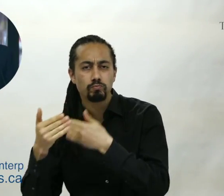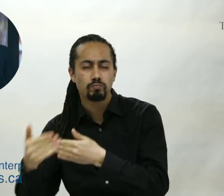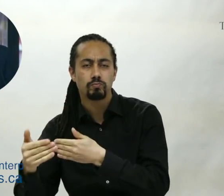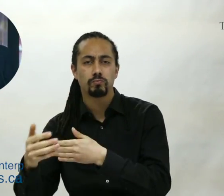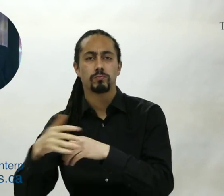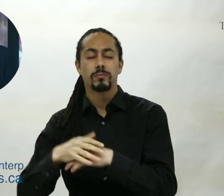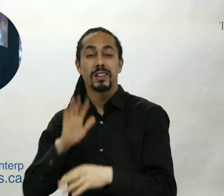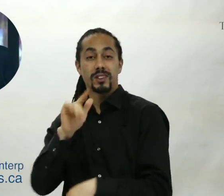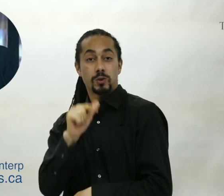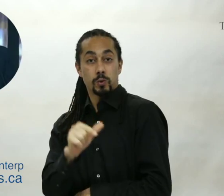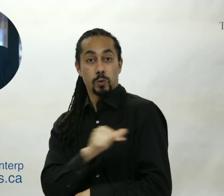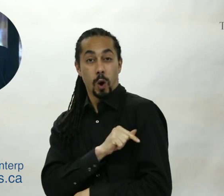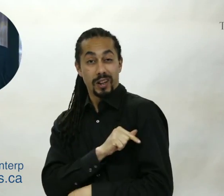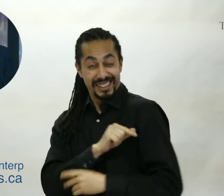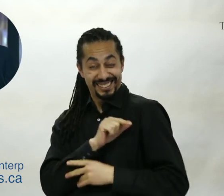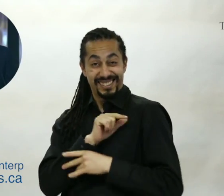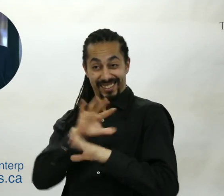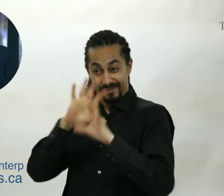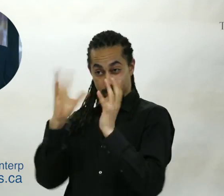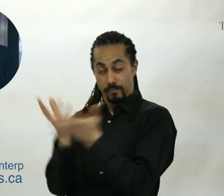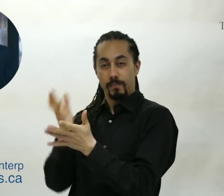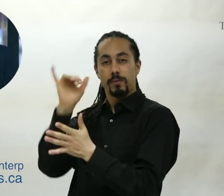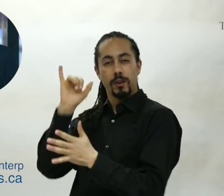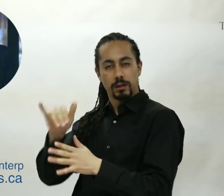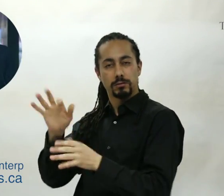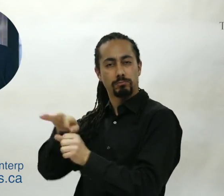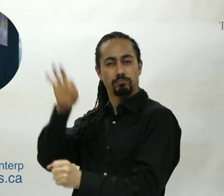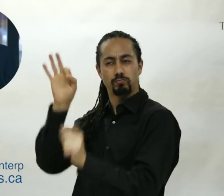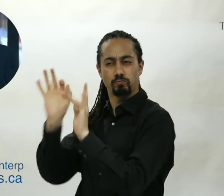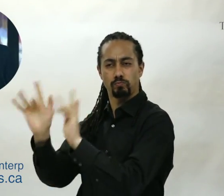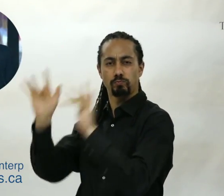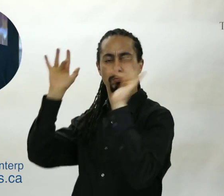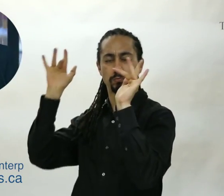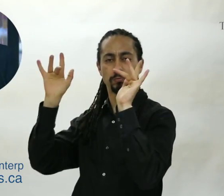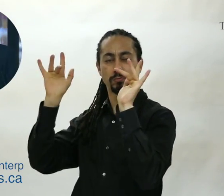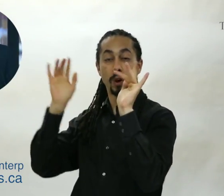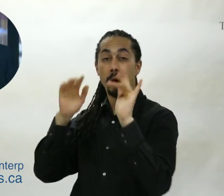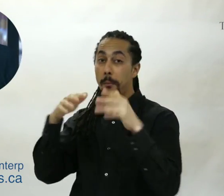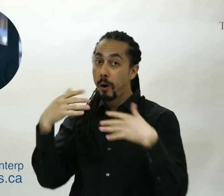qualities that illuminate someone's soul. How much harder to do so for